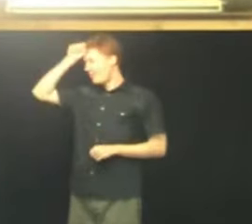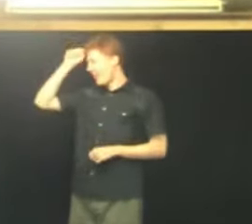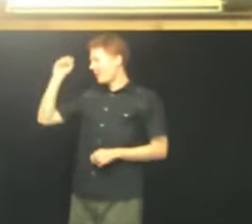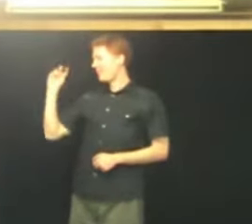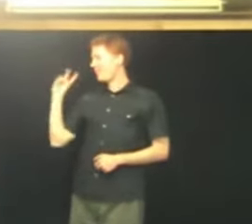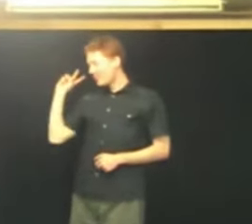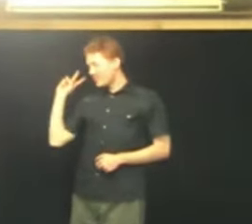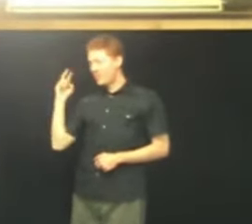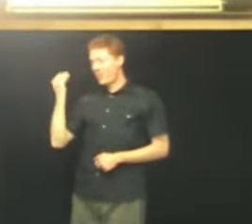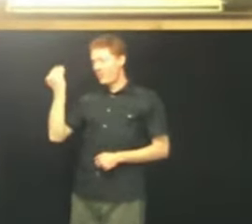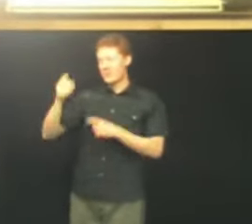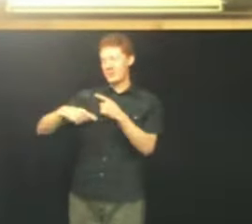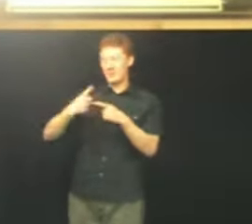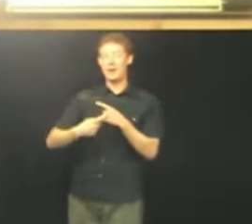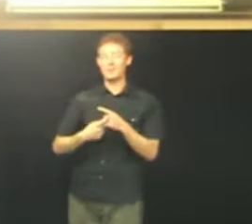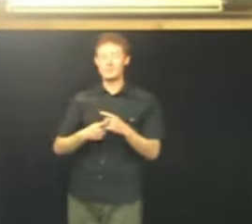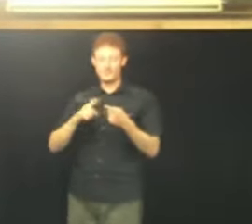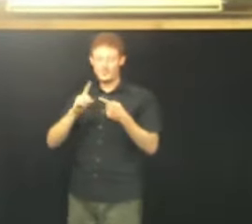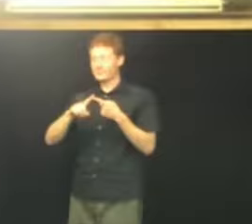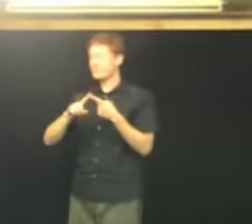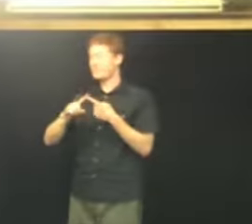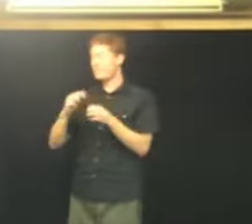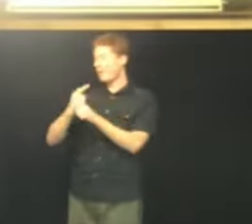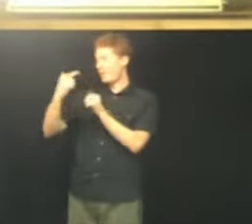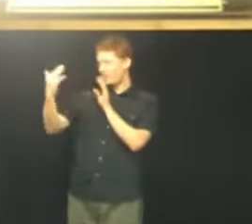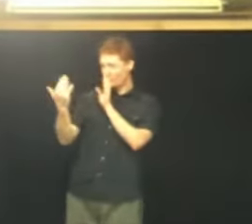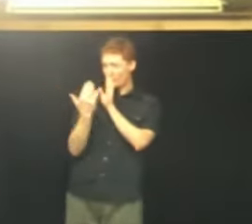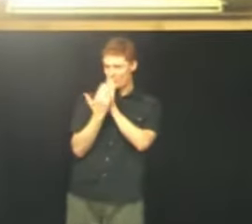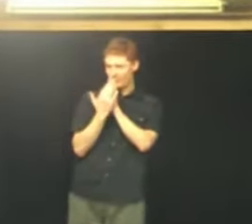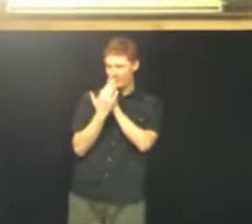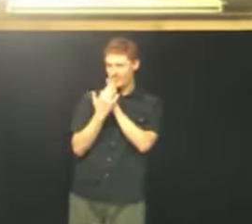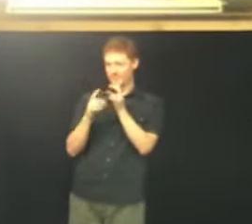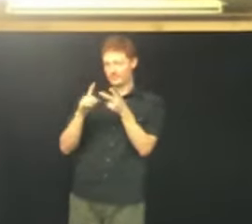Remember 2 weeks ago I was preaching about 2 things the first - that God is close